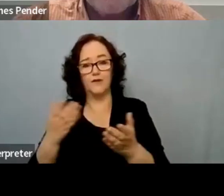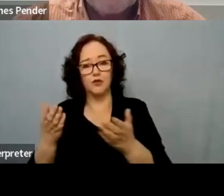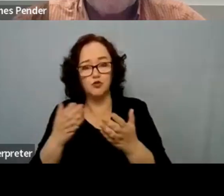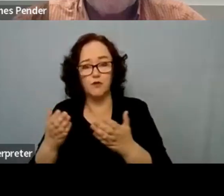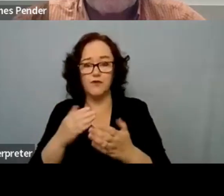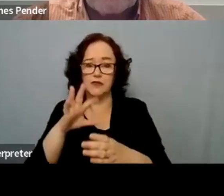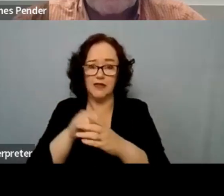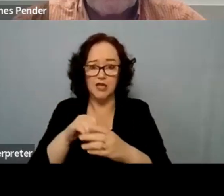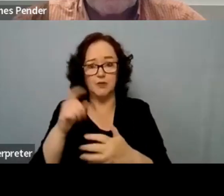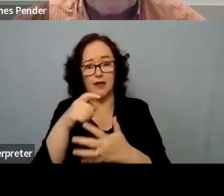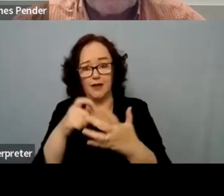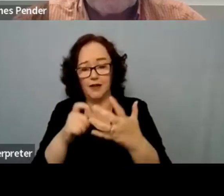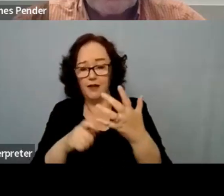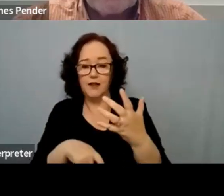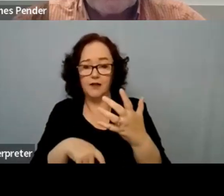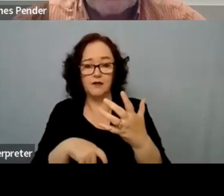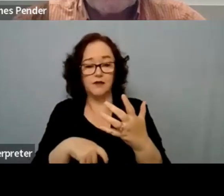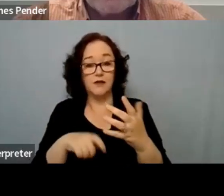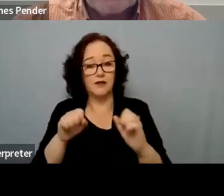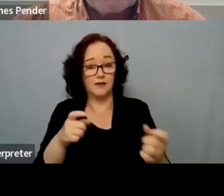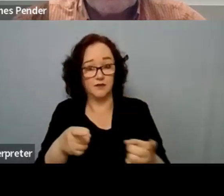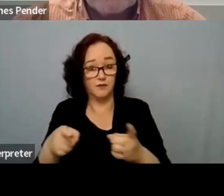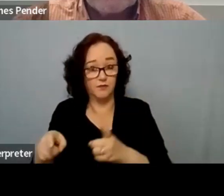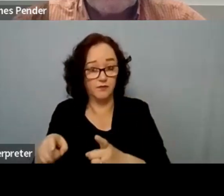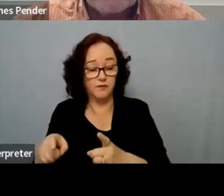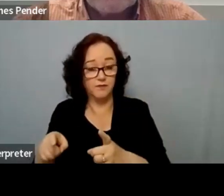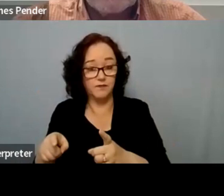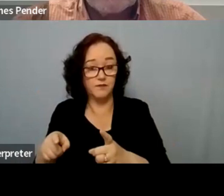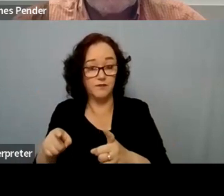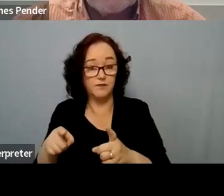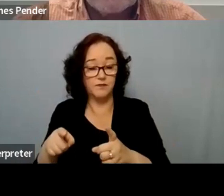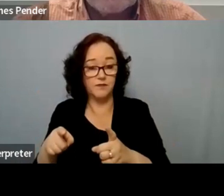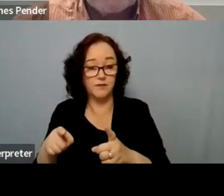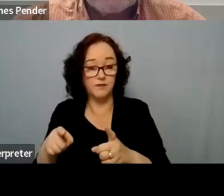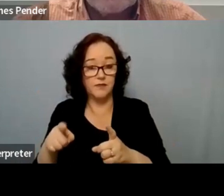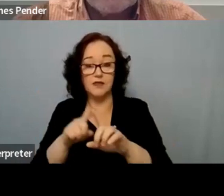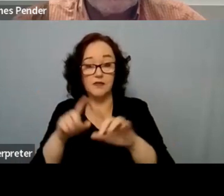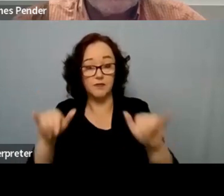take place. While you know, the CPS workers or child welfare